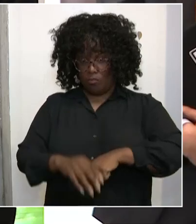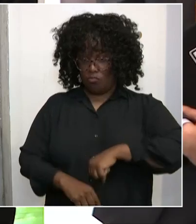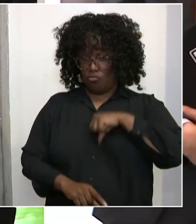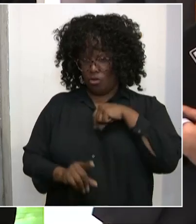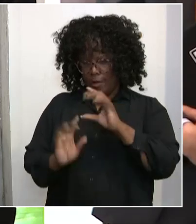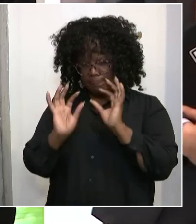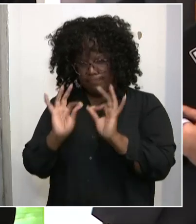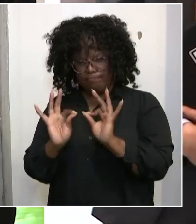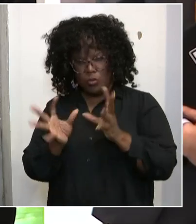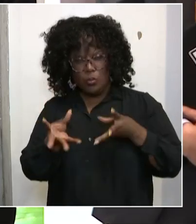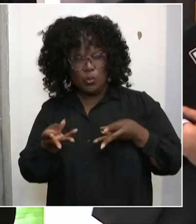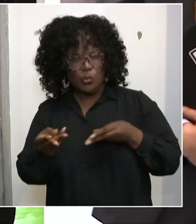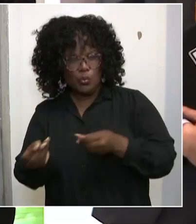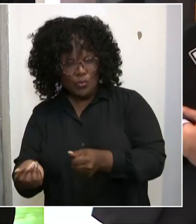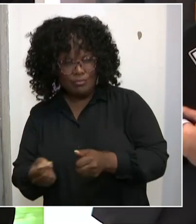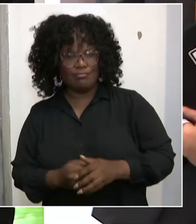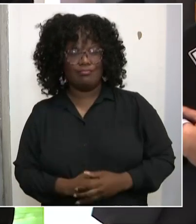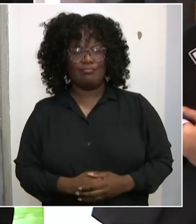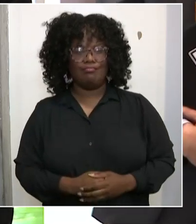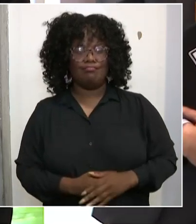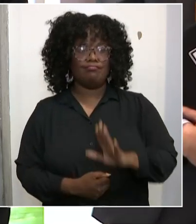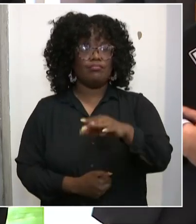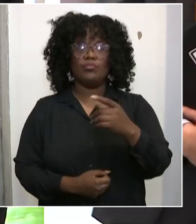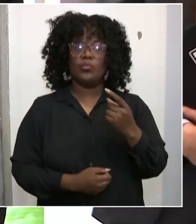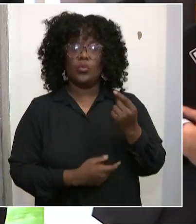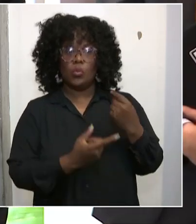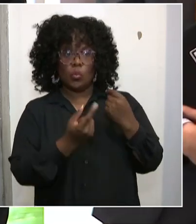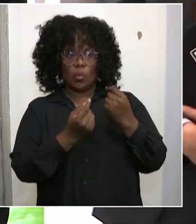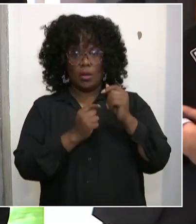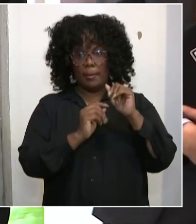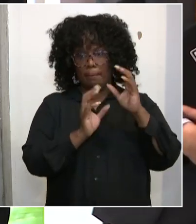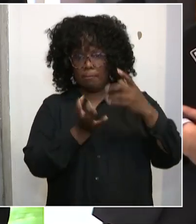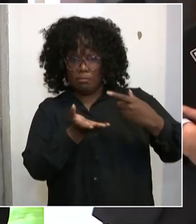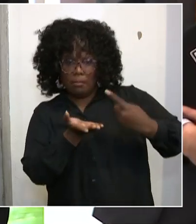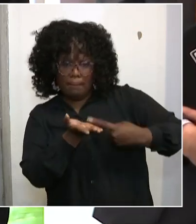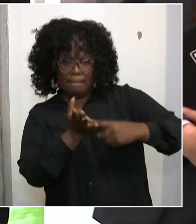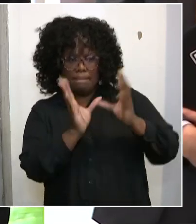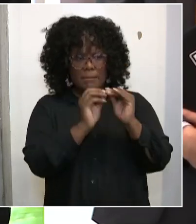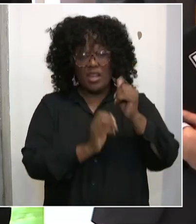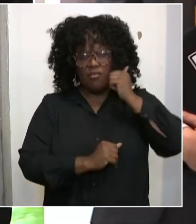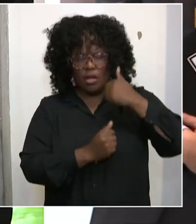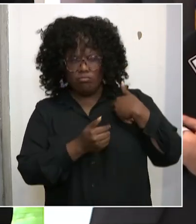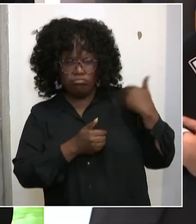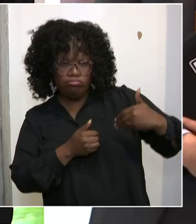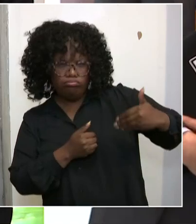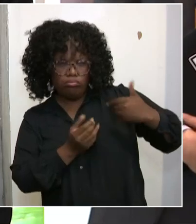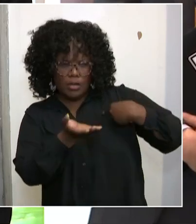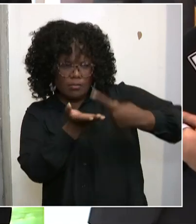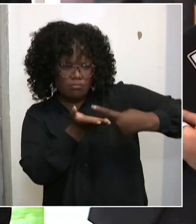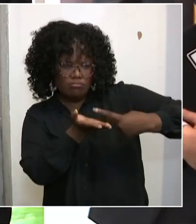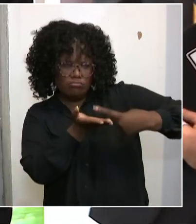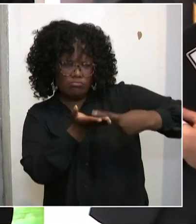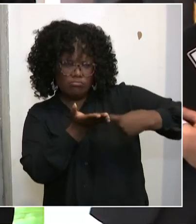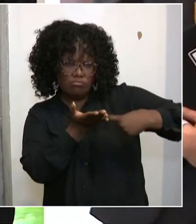of last month this month to ensure seamless communication and situational awareness among all of our participating agencies and stakeholders.